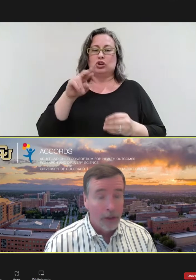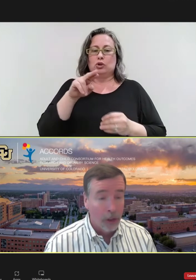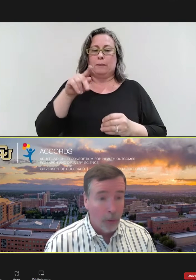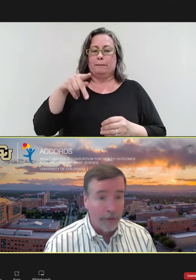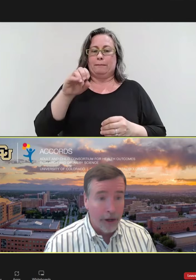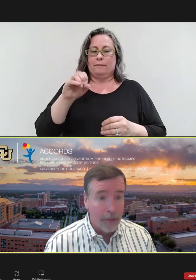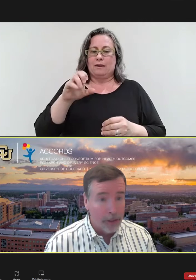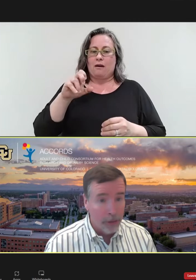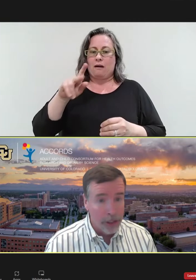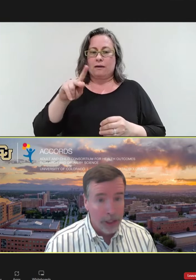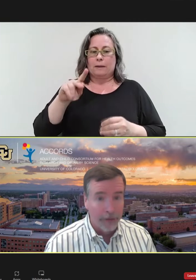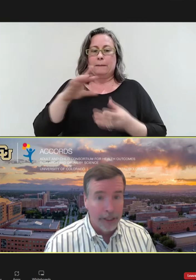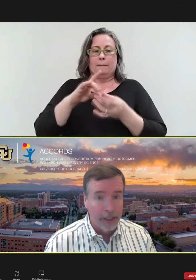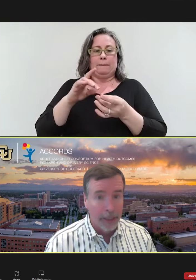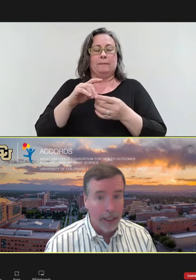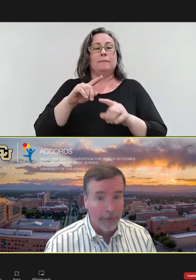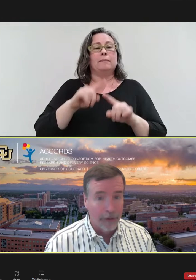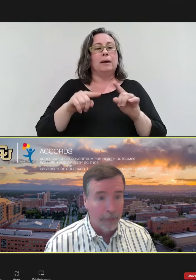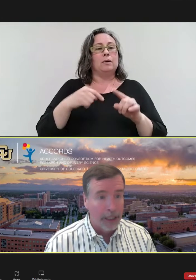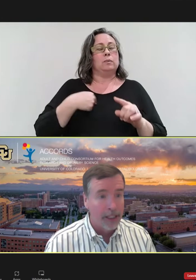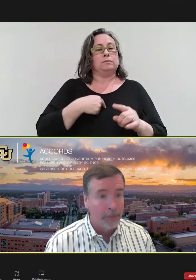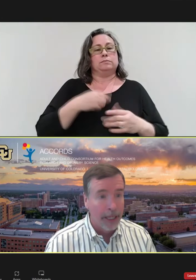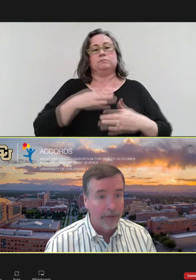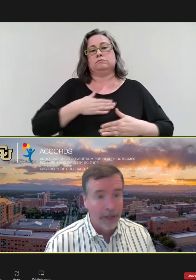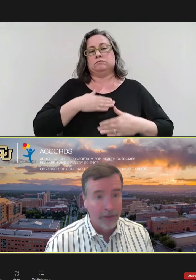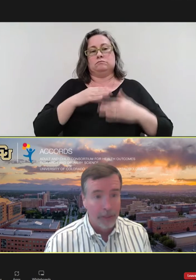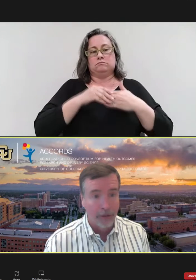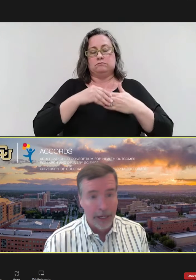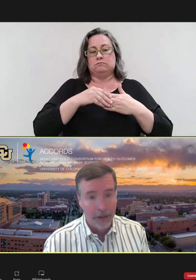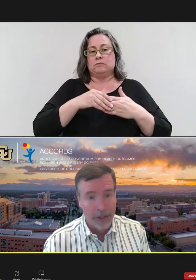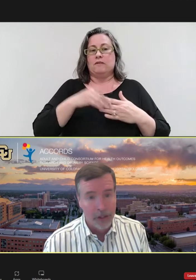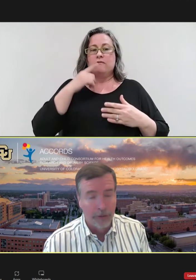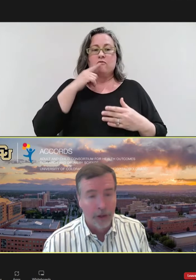So, we very much appreciate the flexibility for participating VFC providers issued for